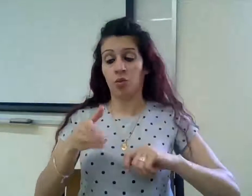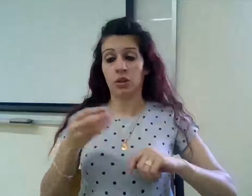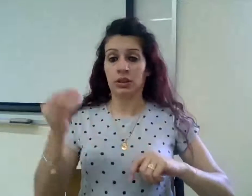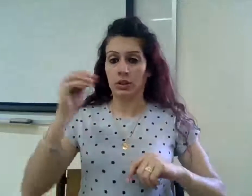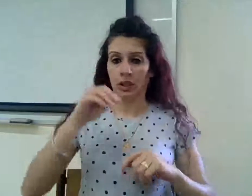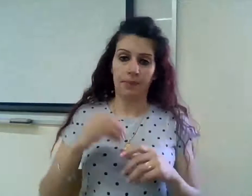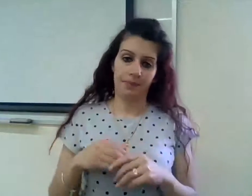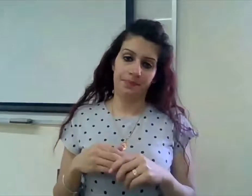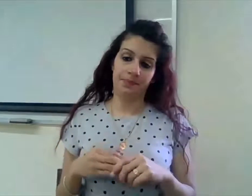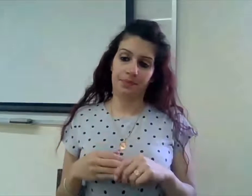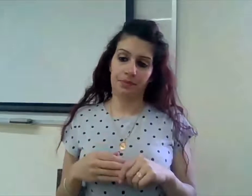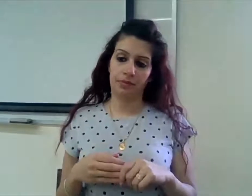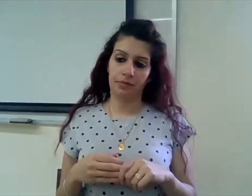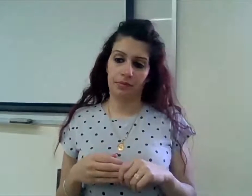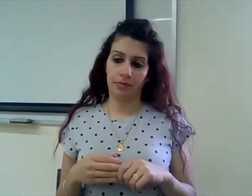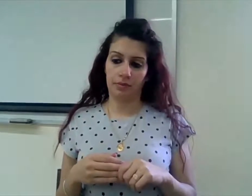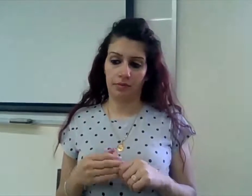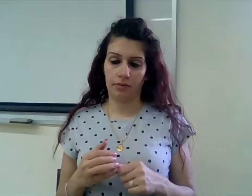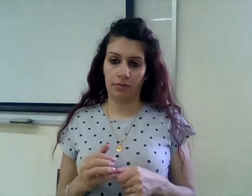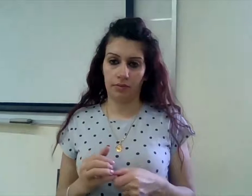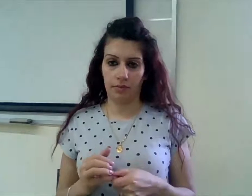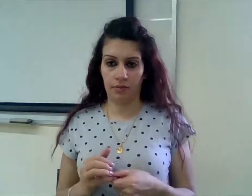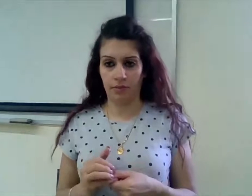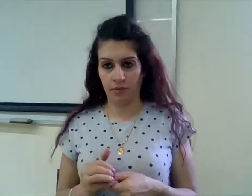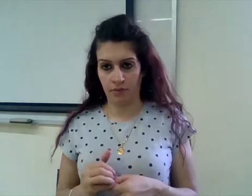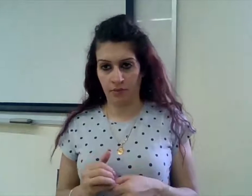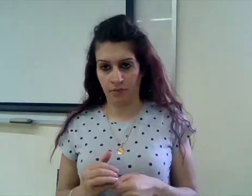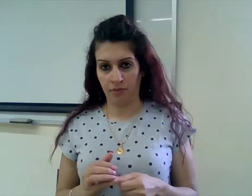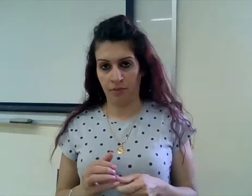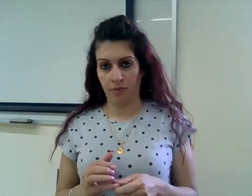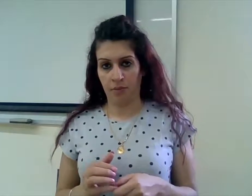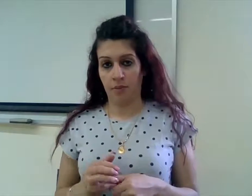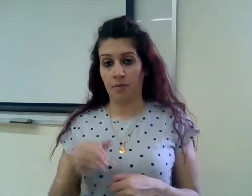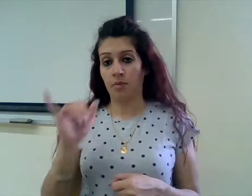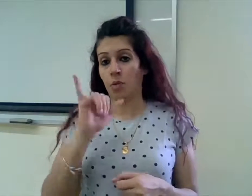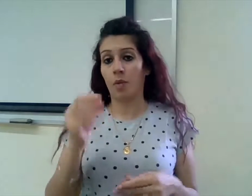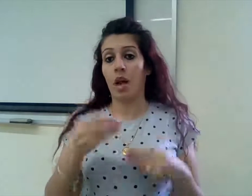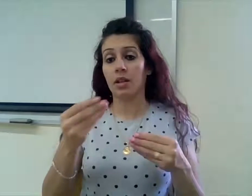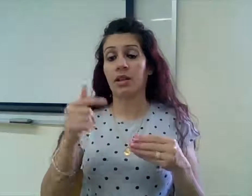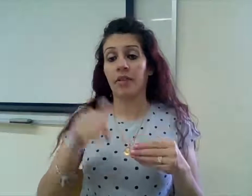disability through the support of the teachers had set up a little